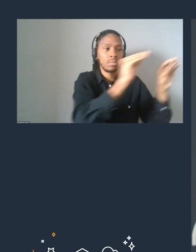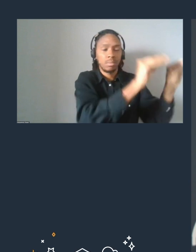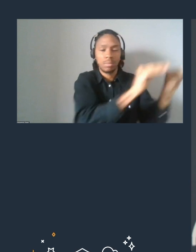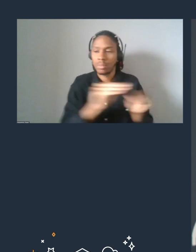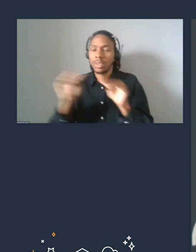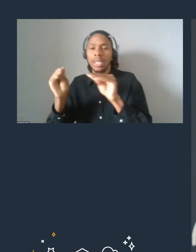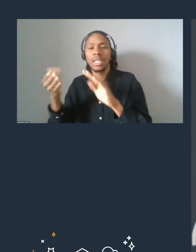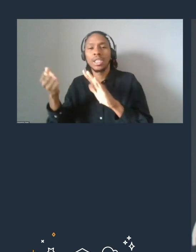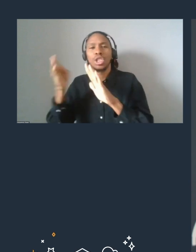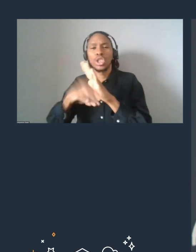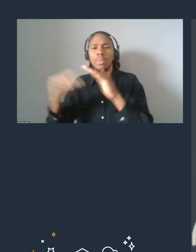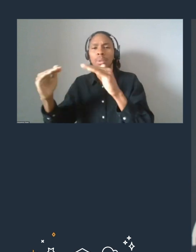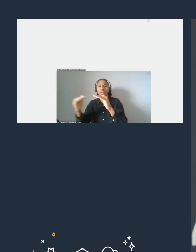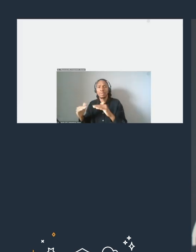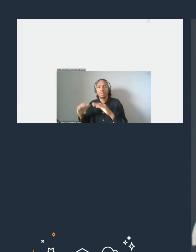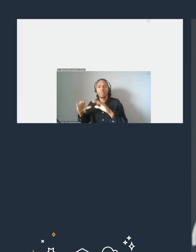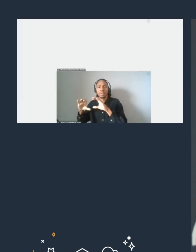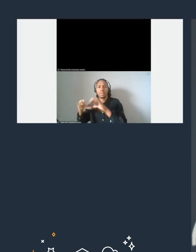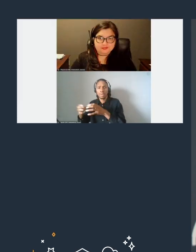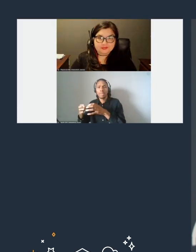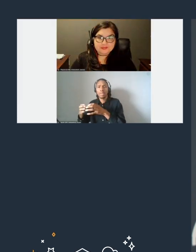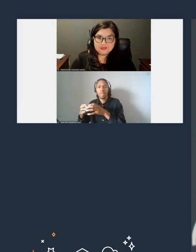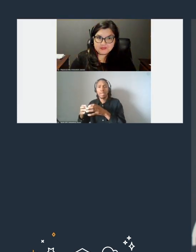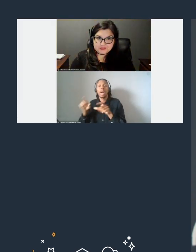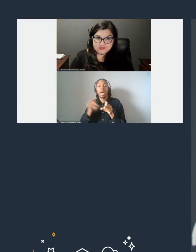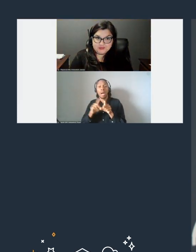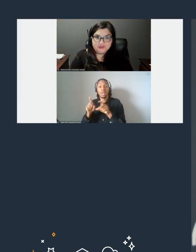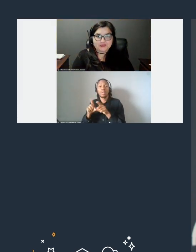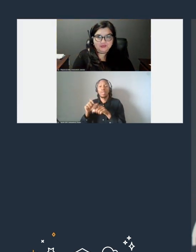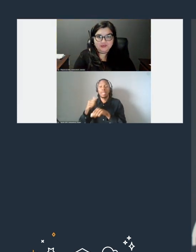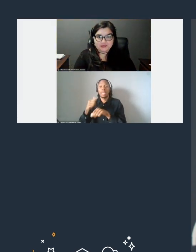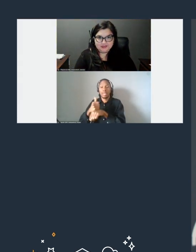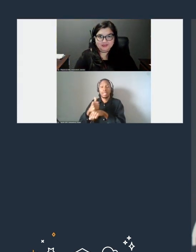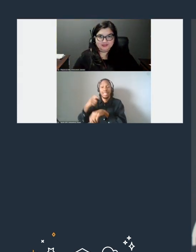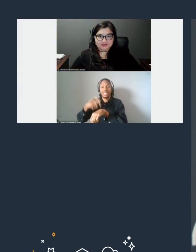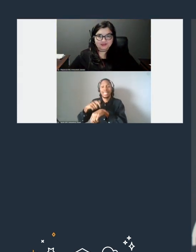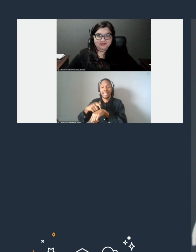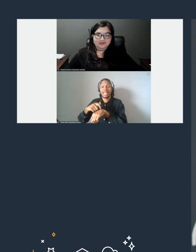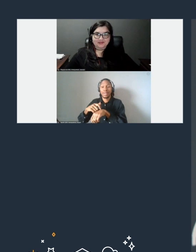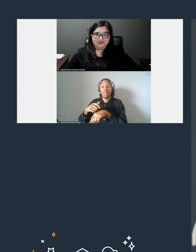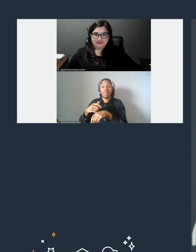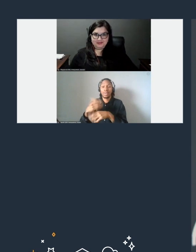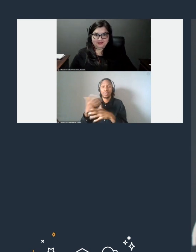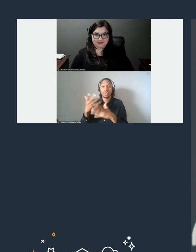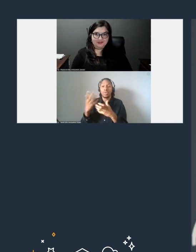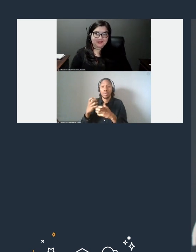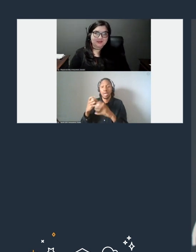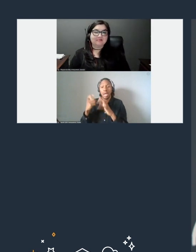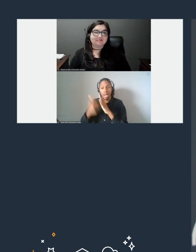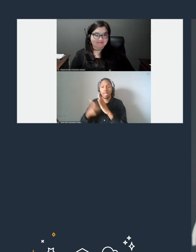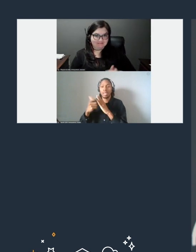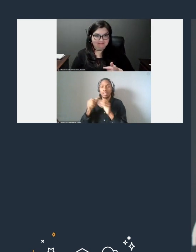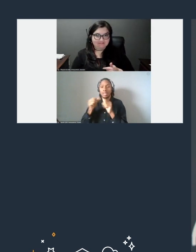deep archive, for example, and you can also set a time after which you want to automatically keep transitioning these order versions,